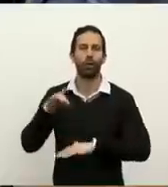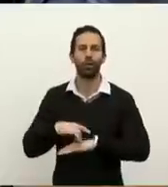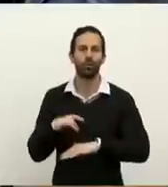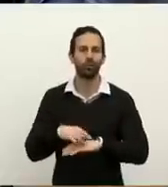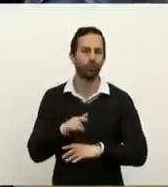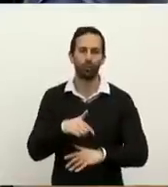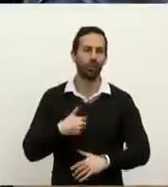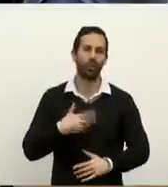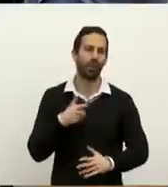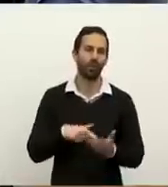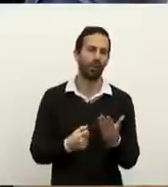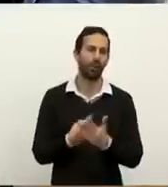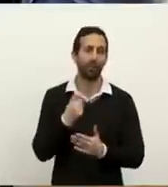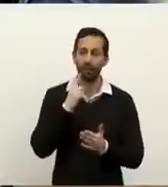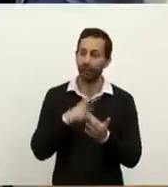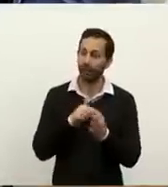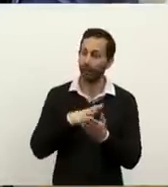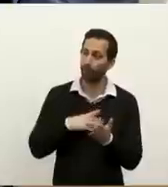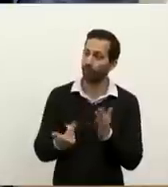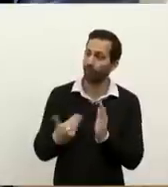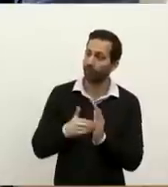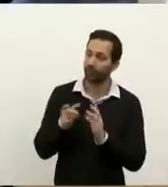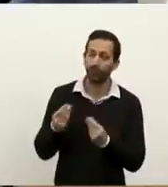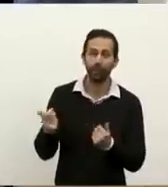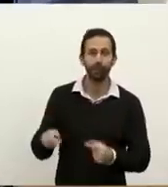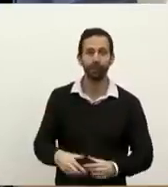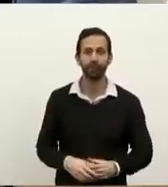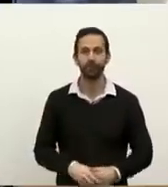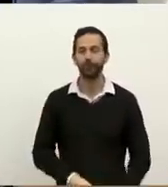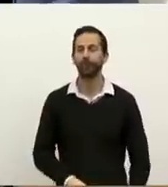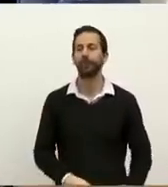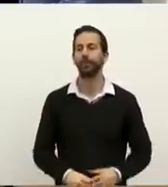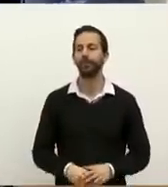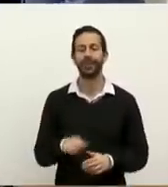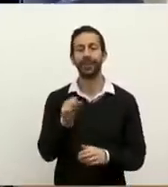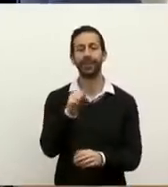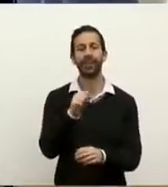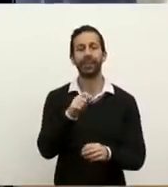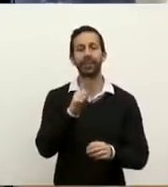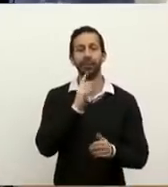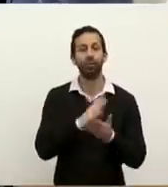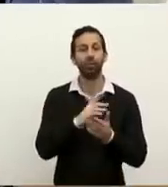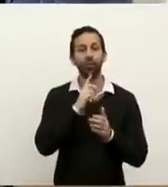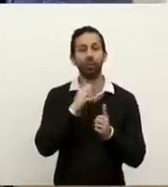I think Leah wants to add a point. Yeah, I just wanted to say I think it's really good that there's some process change around this,